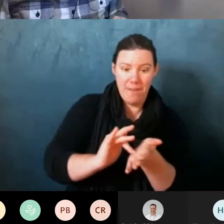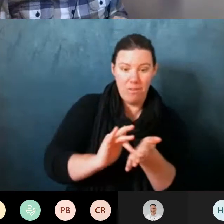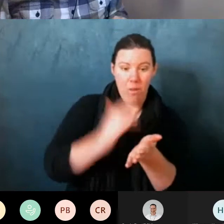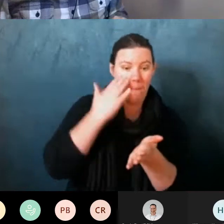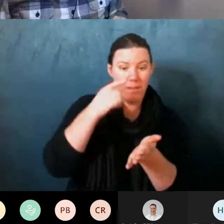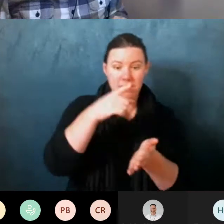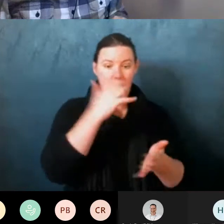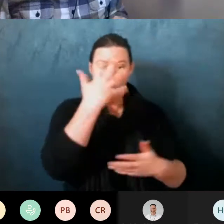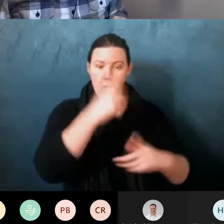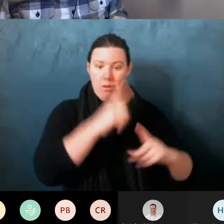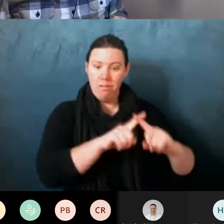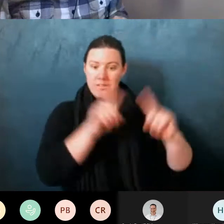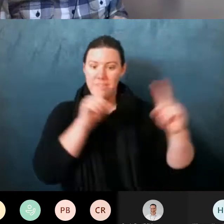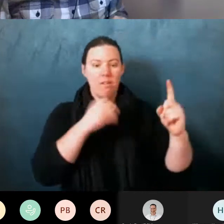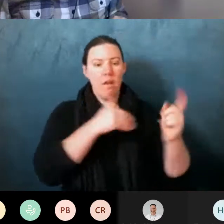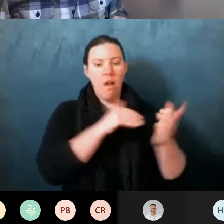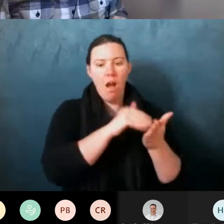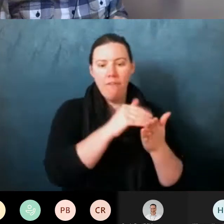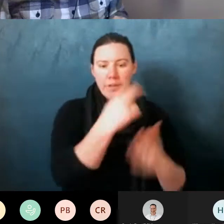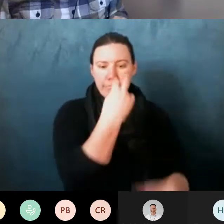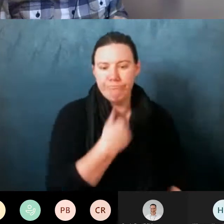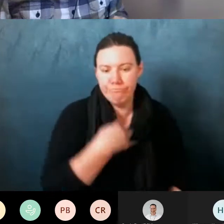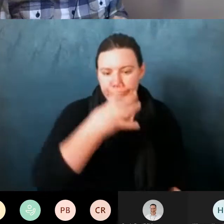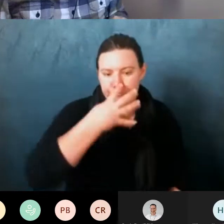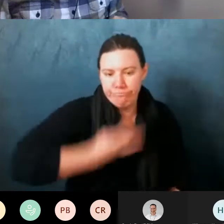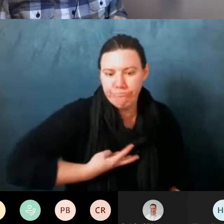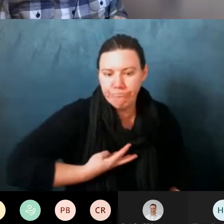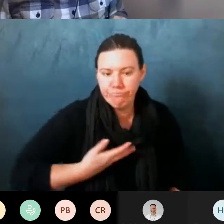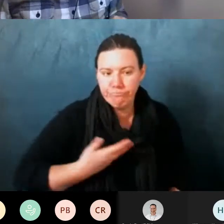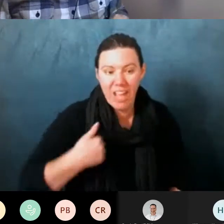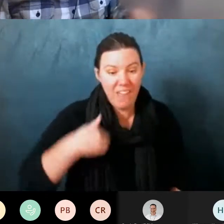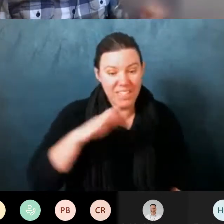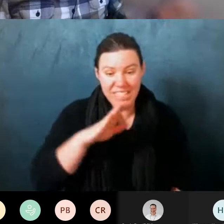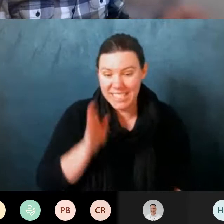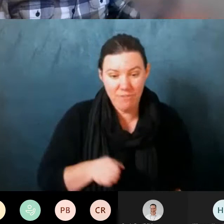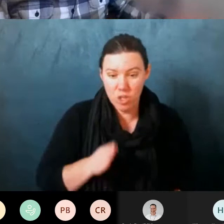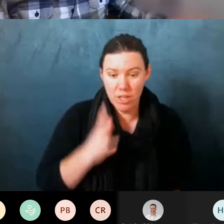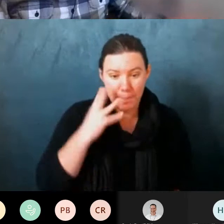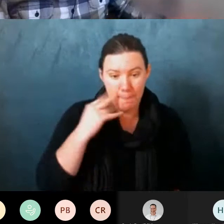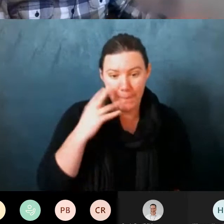I've never had a physician who was, who looked like me. So that's what I wanted to share.